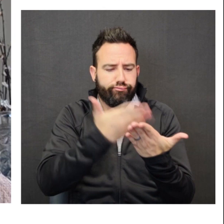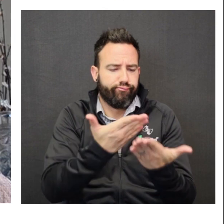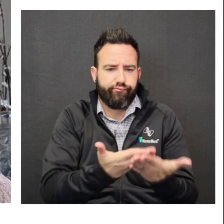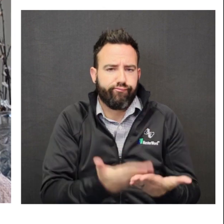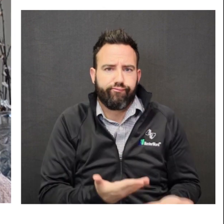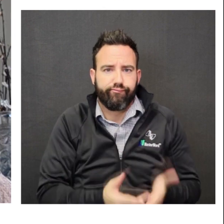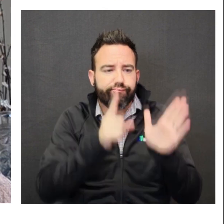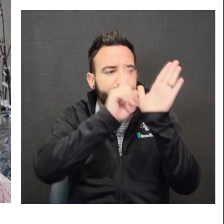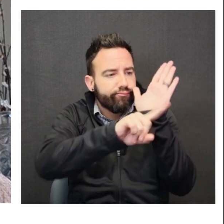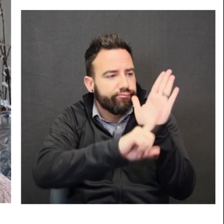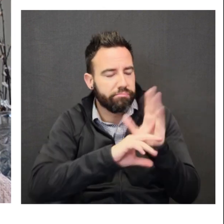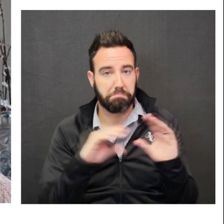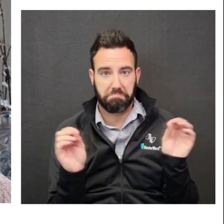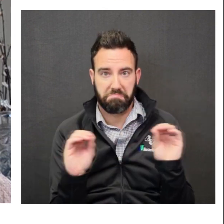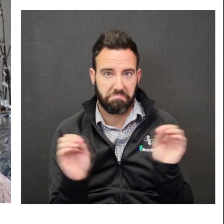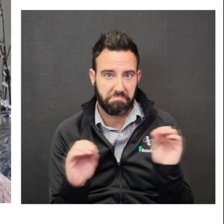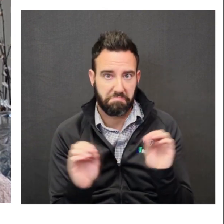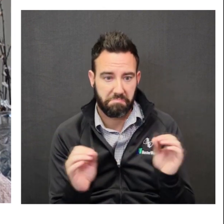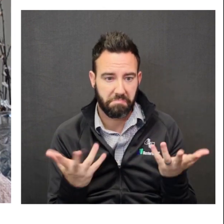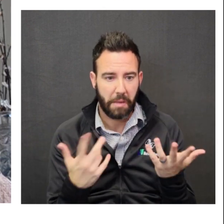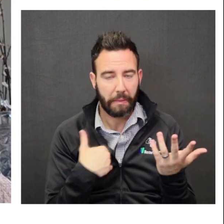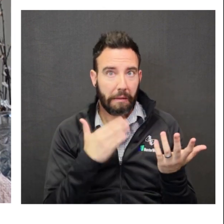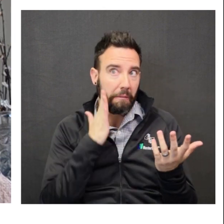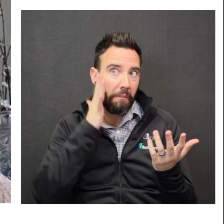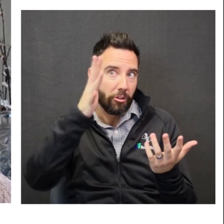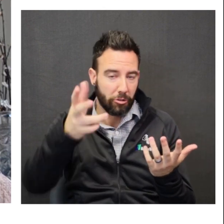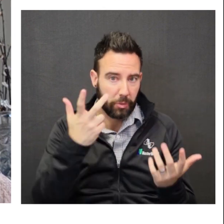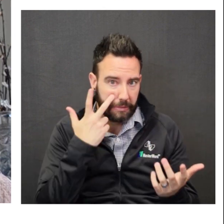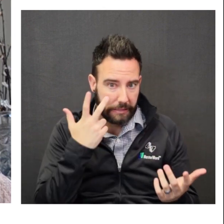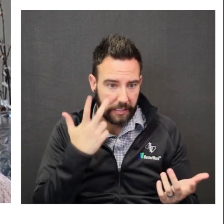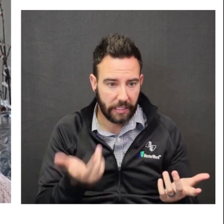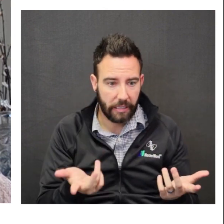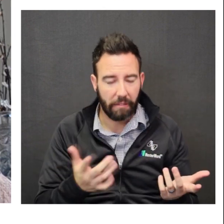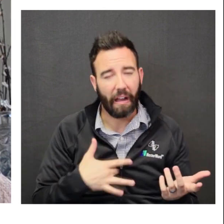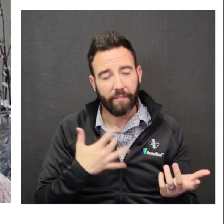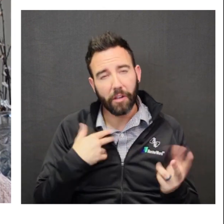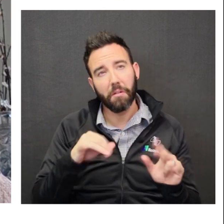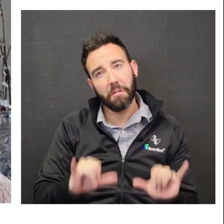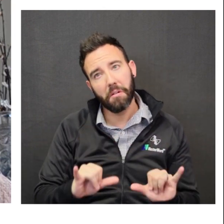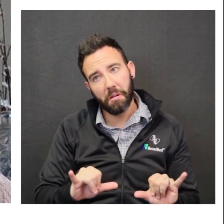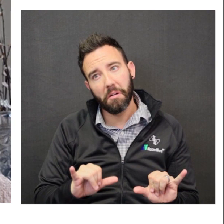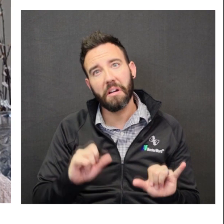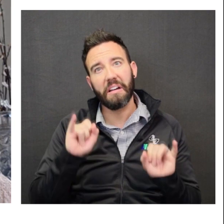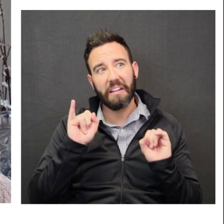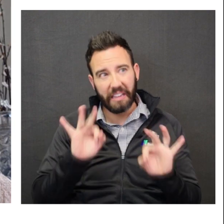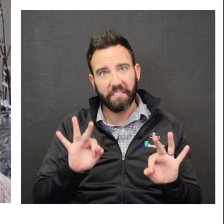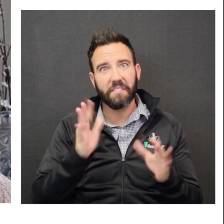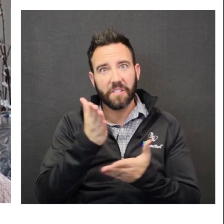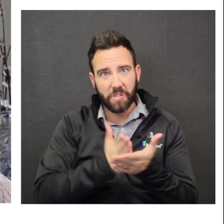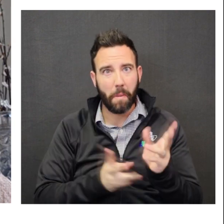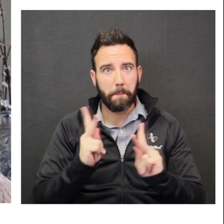to be able to shore that up although I imagine eventually we will find that out. It would make complete sense to me that